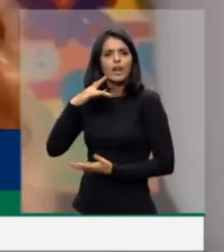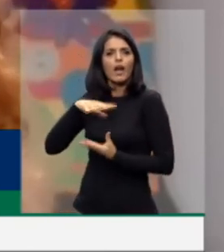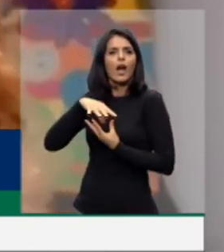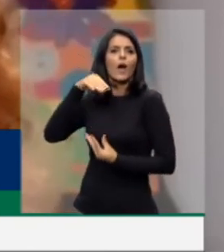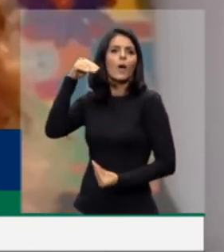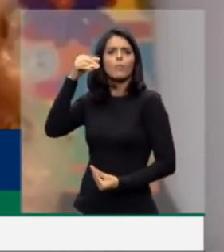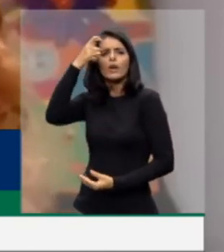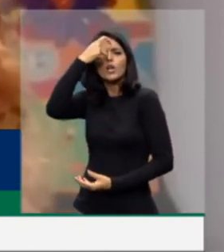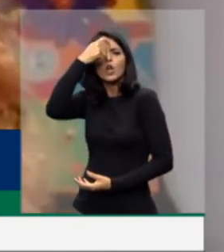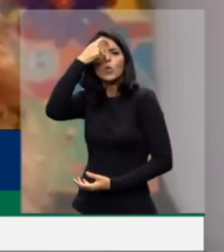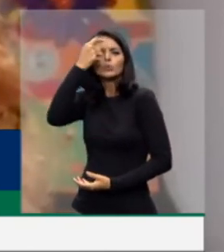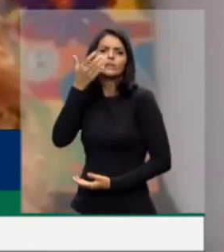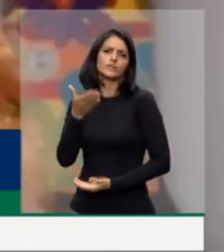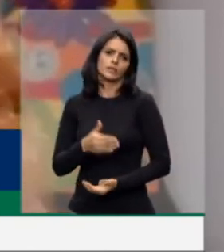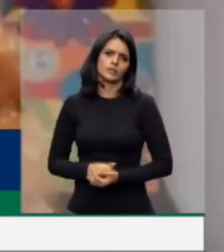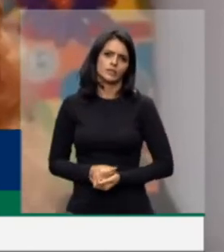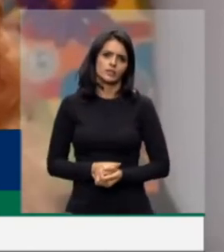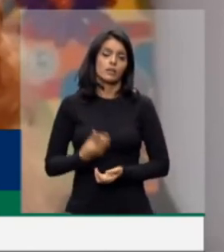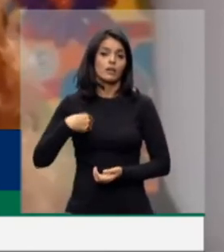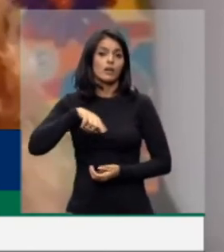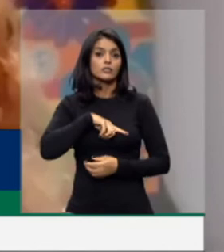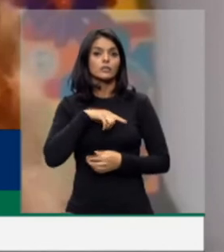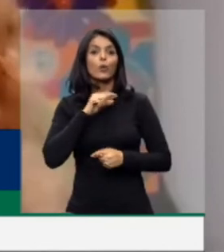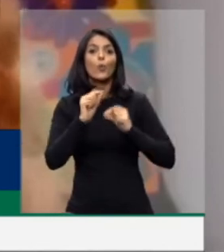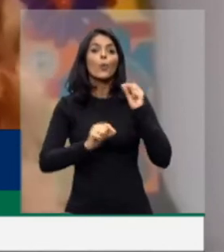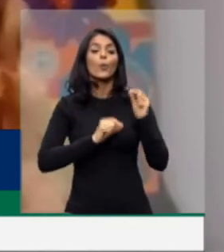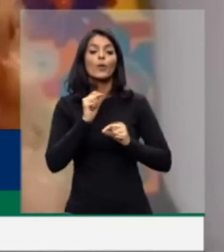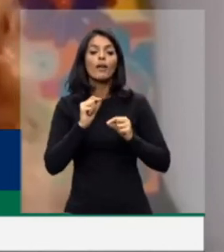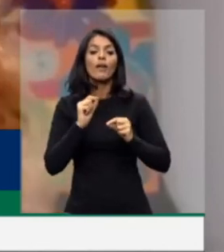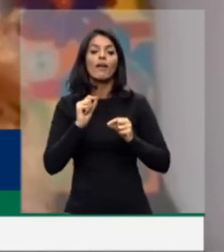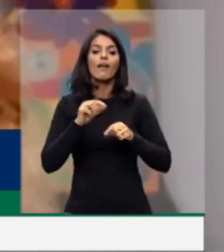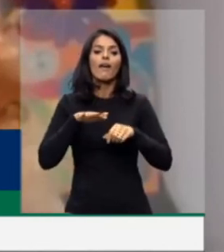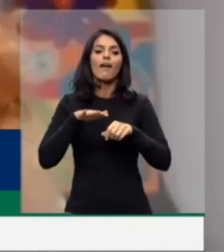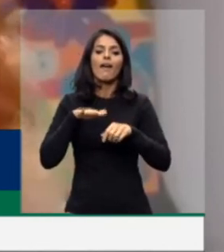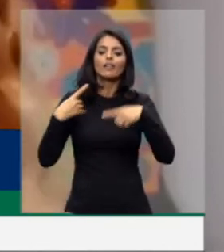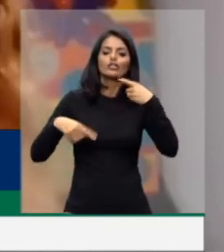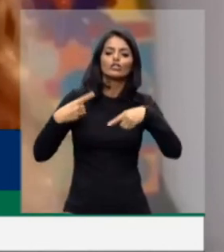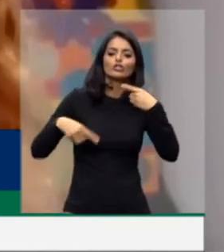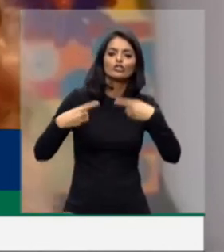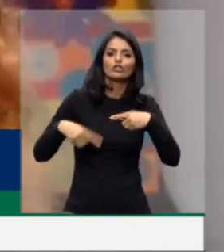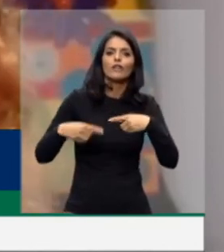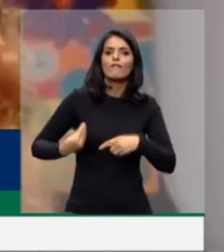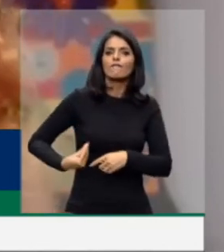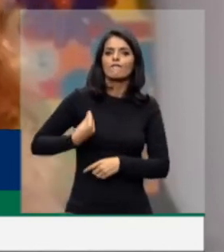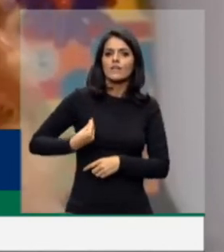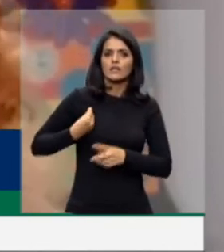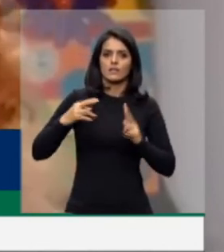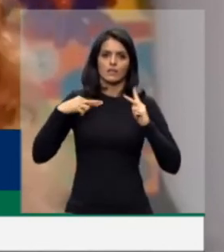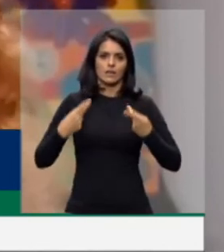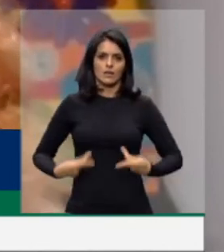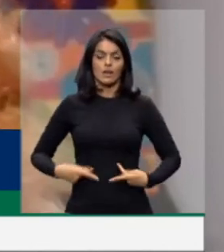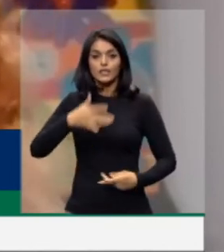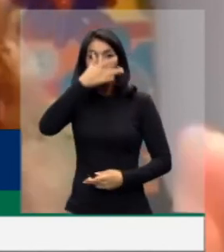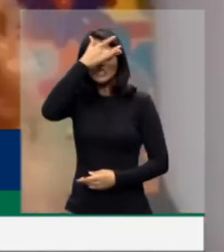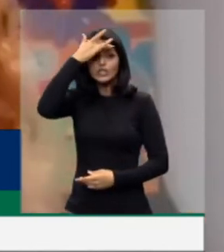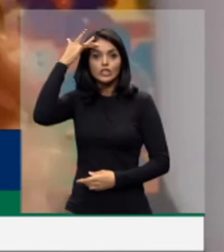APLICATIVO QUE ESTÃO ATENDENDO TODOS NÓS, É PRECISO QUE A GENTE TEM O MÍNIMO DE SENSIBILIDADE, DESDE DE TOCAR SUAS ALMAS, SUAS CONSCIÊNCIAS, NÓS